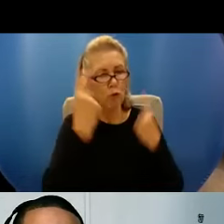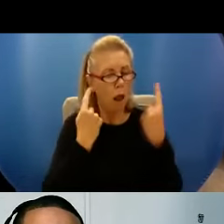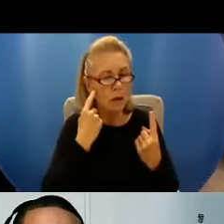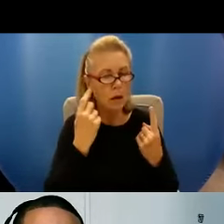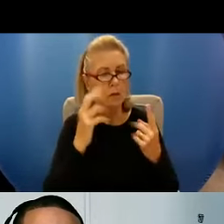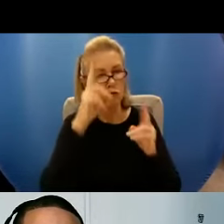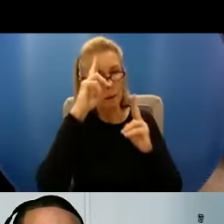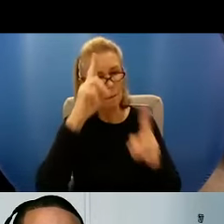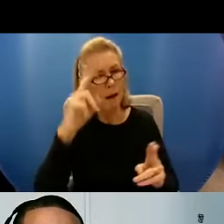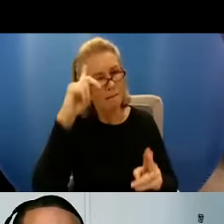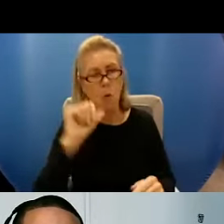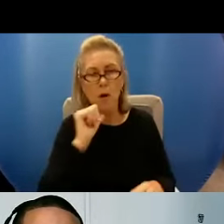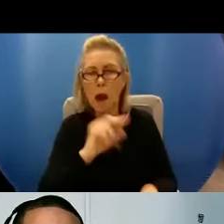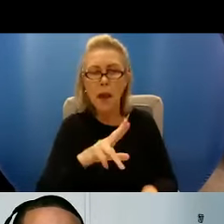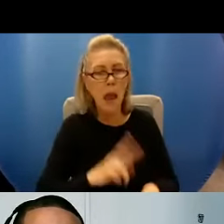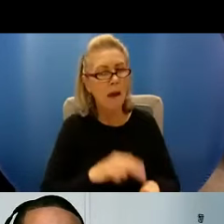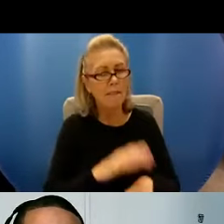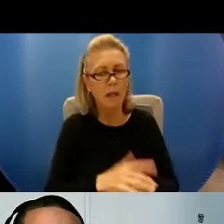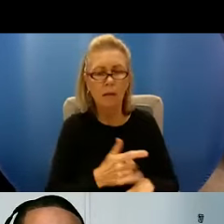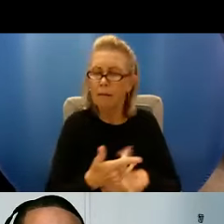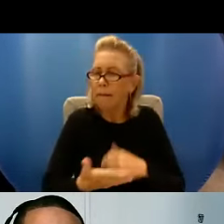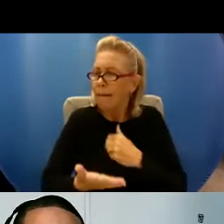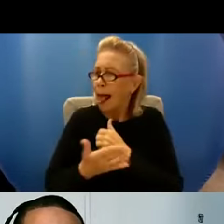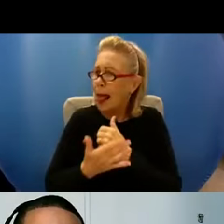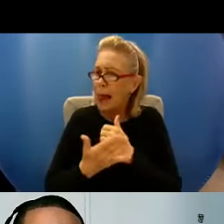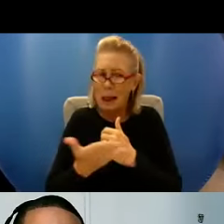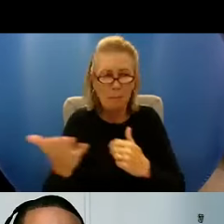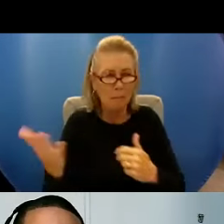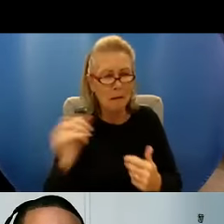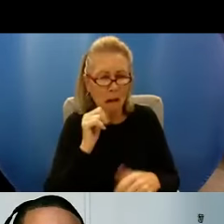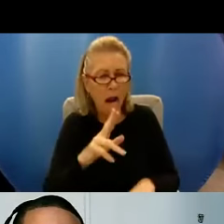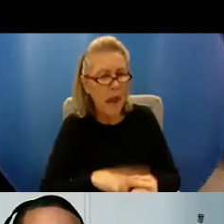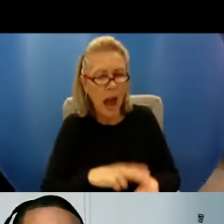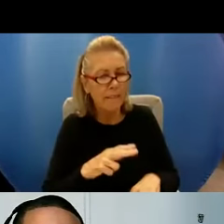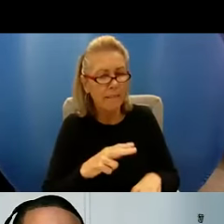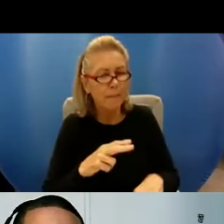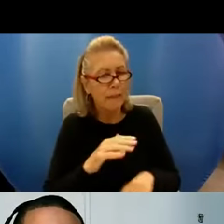help out—help out your fellow non-native speaker, you never know what they could be going through.